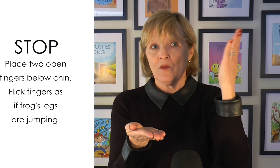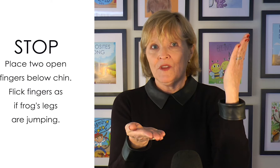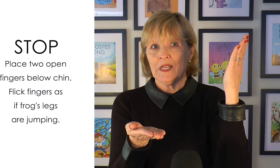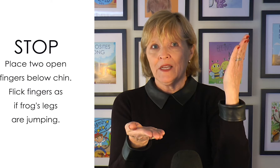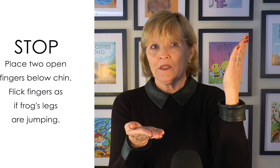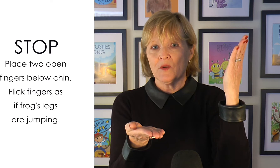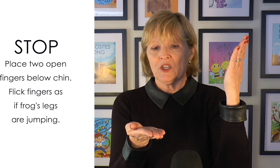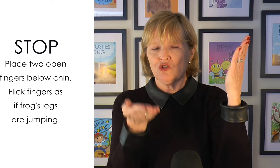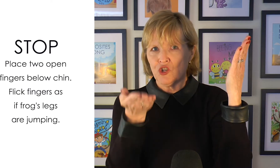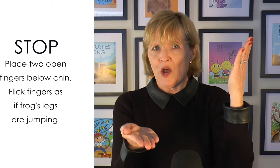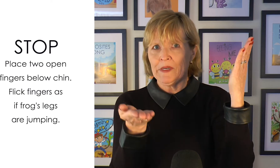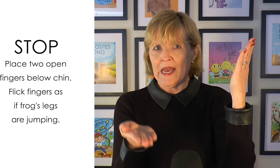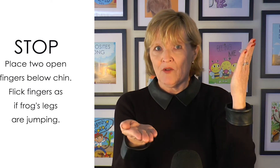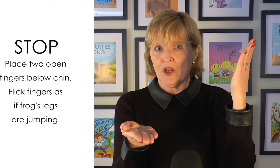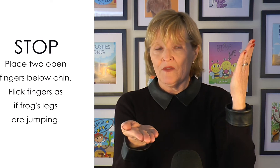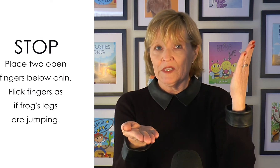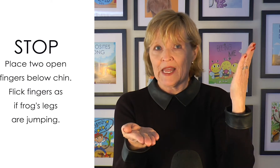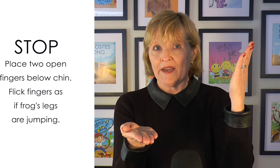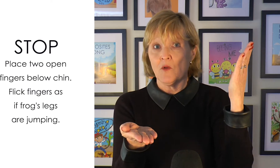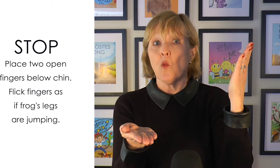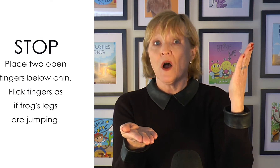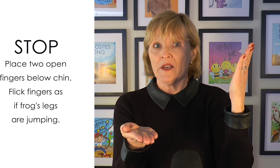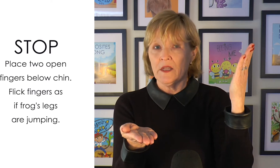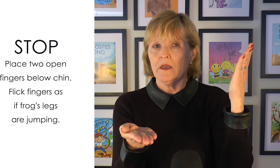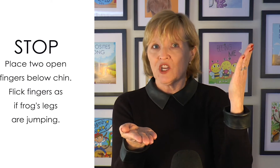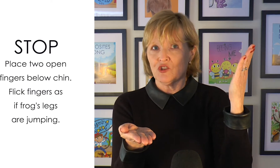So this hand is going to chop down on this hand in one gesture.